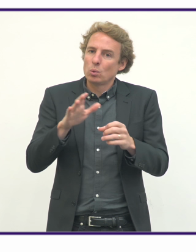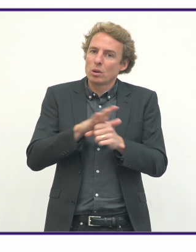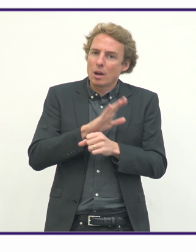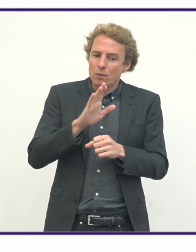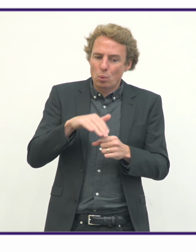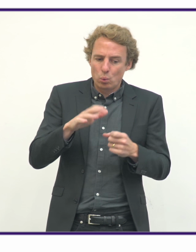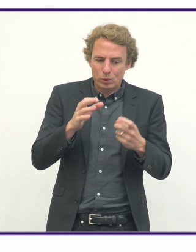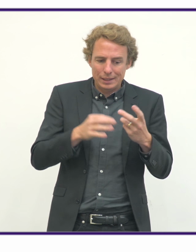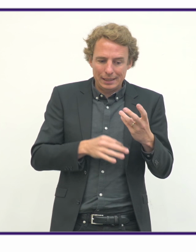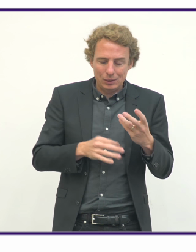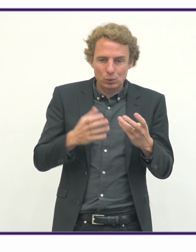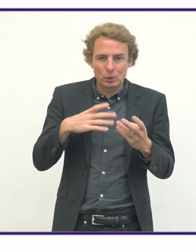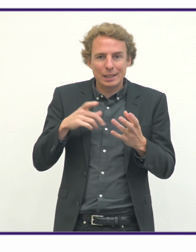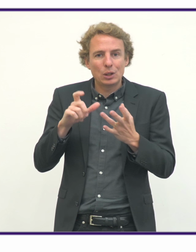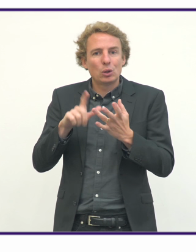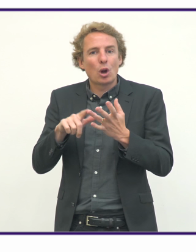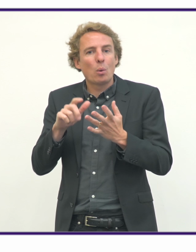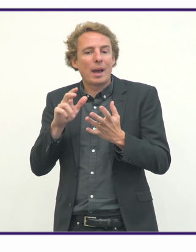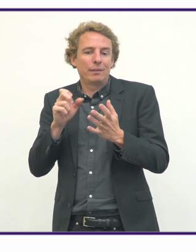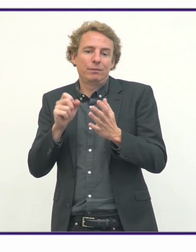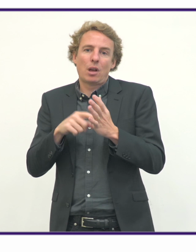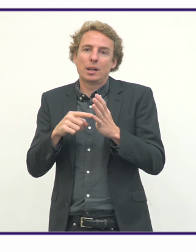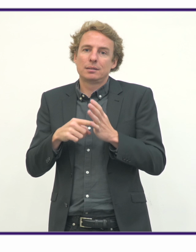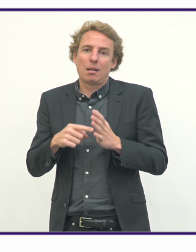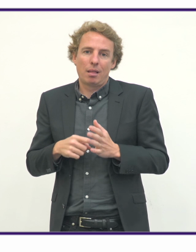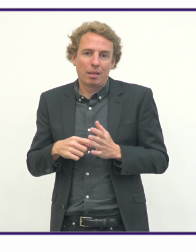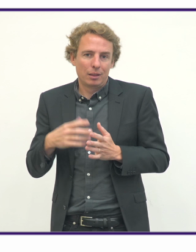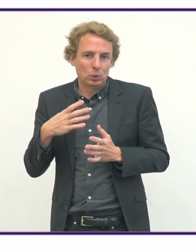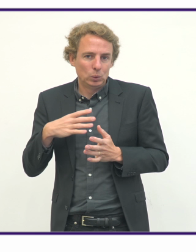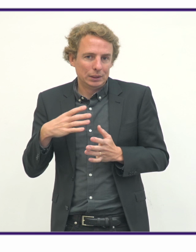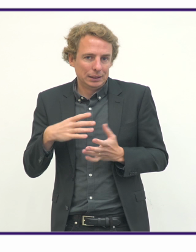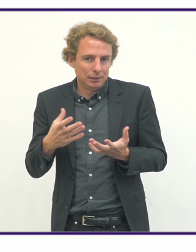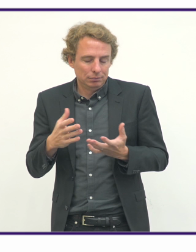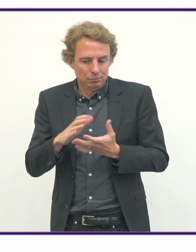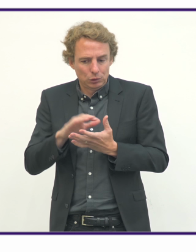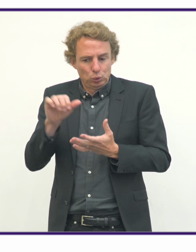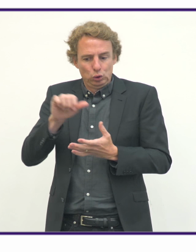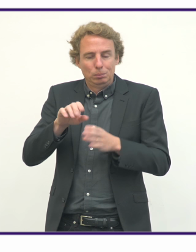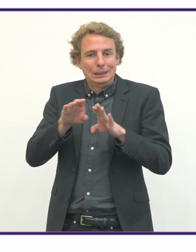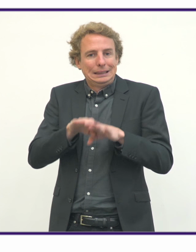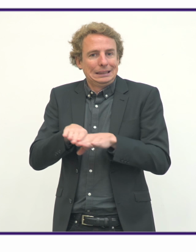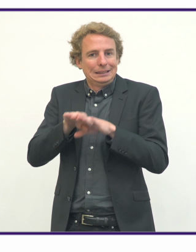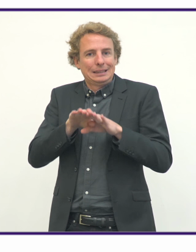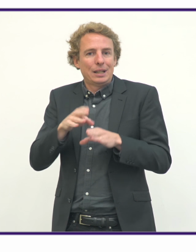We need Core Web Vitals, which are a set of measures that are intended as a standard for the user experience of websites.